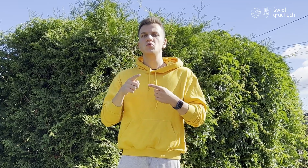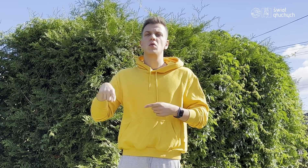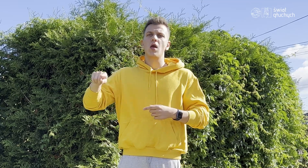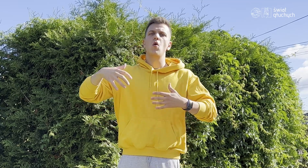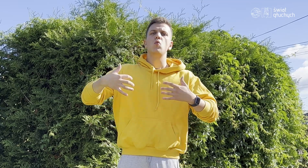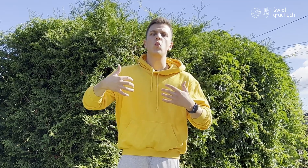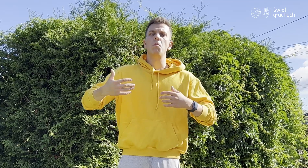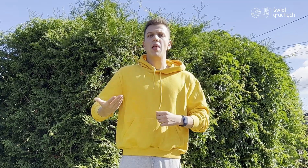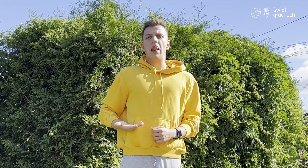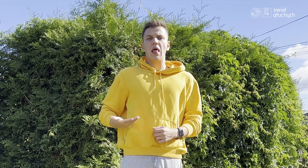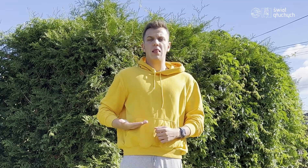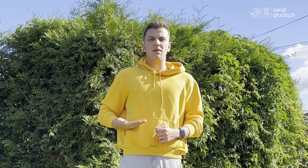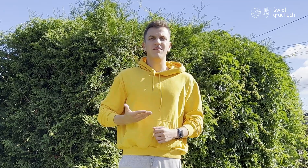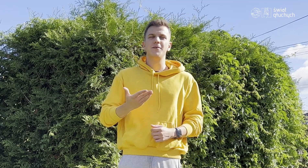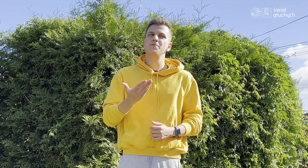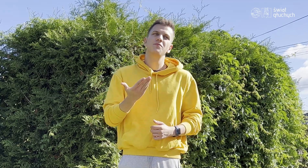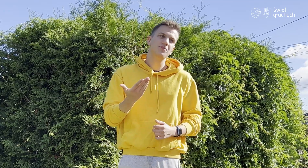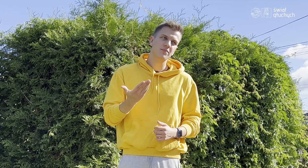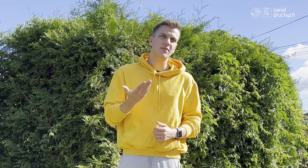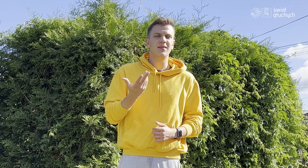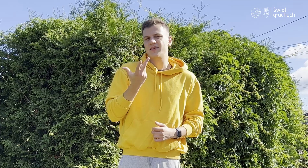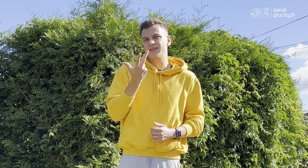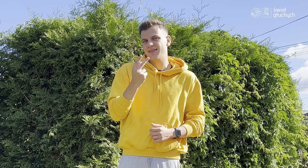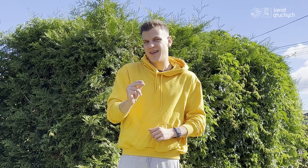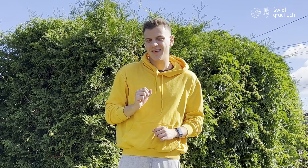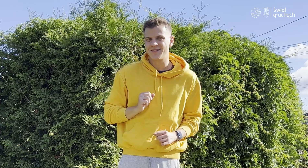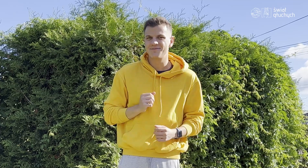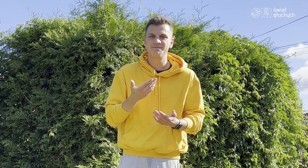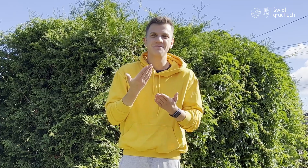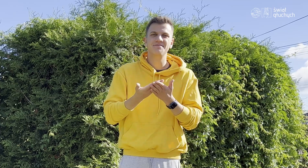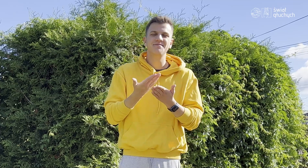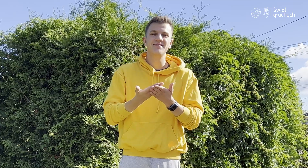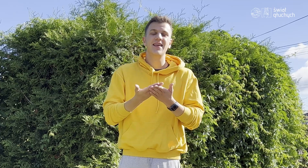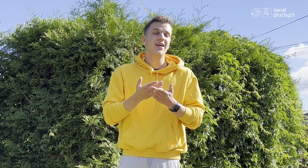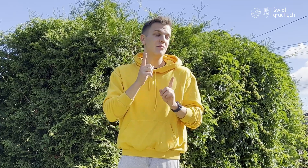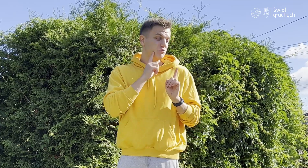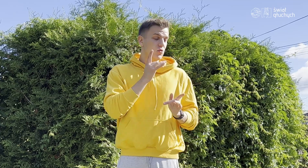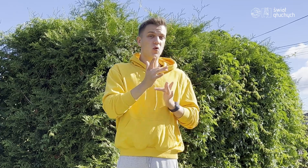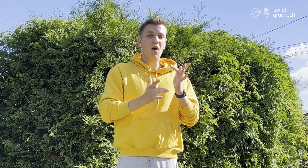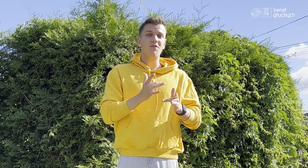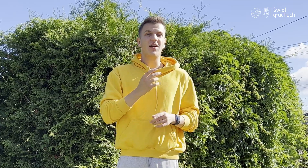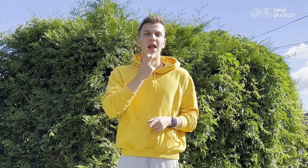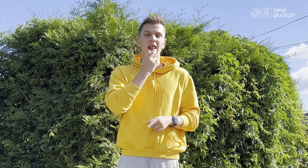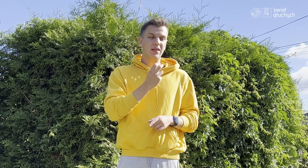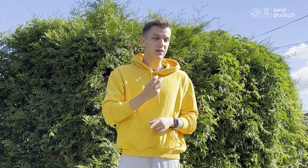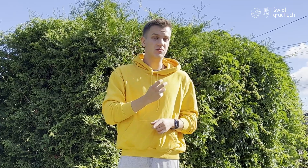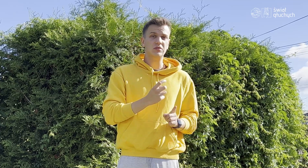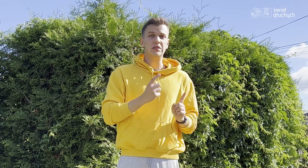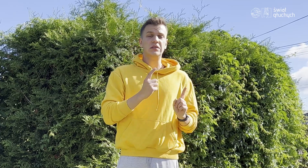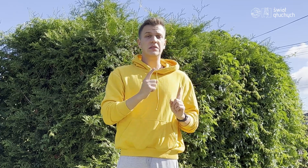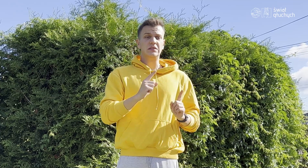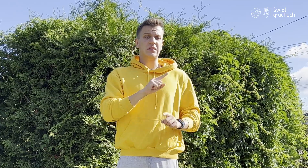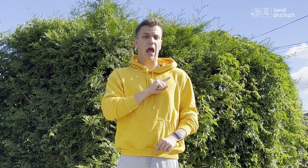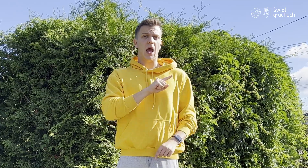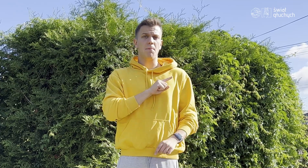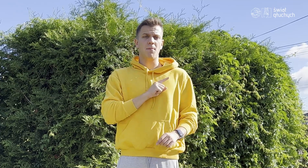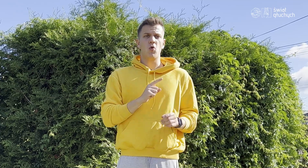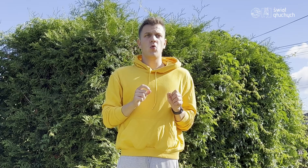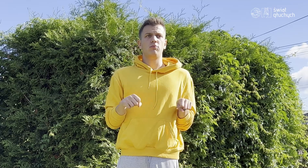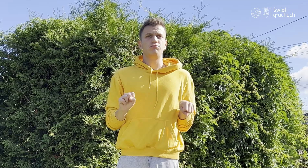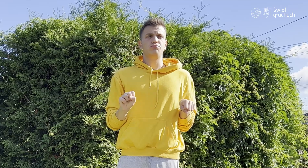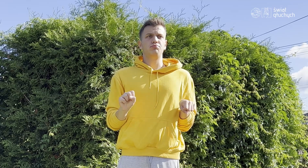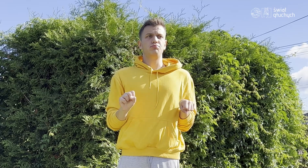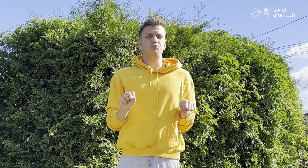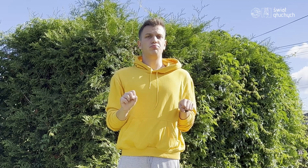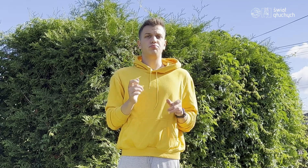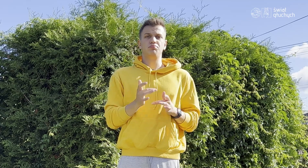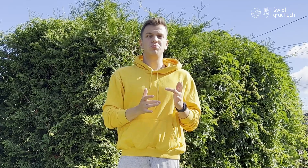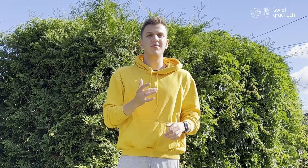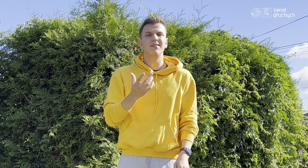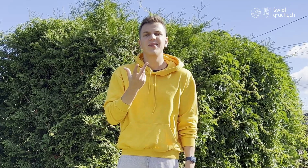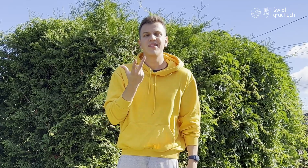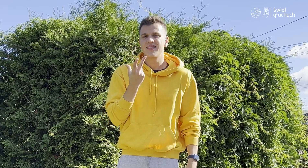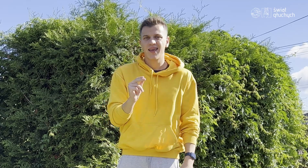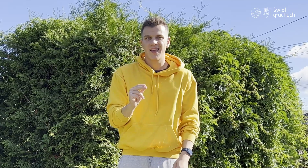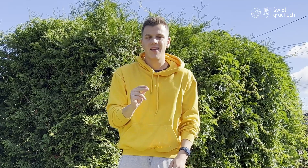Because an electric bicycle doesn't ride by itself!